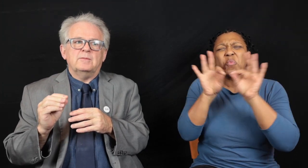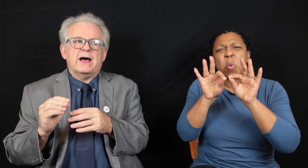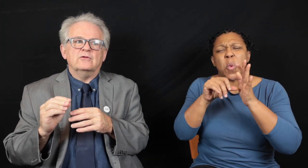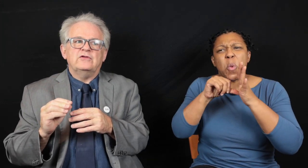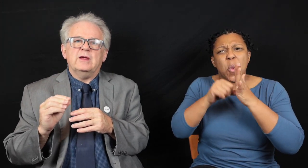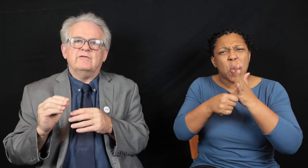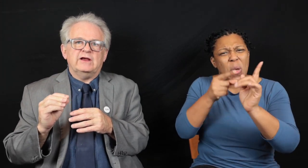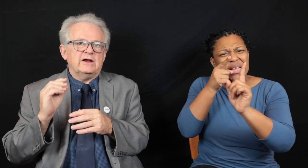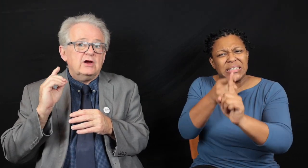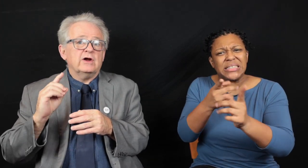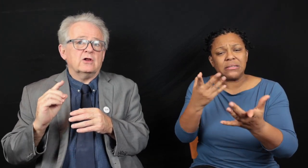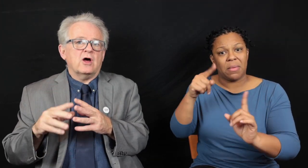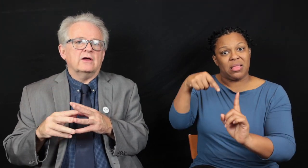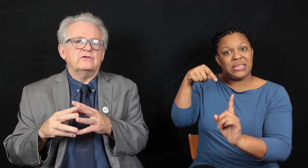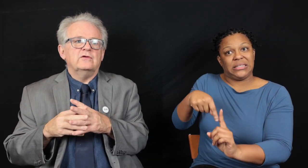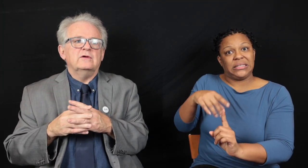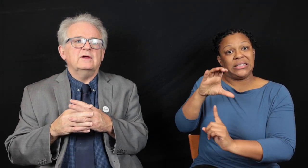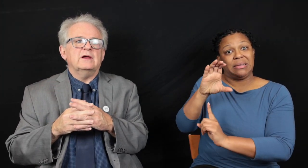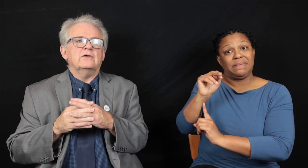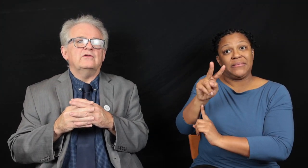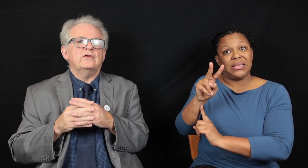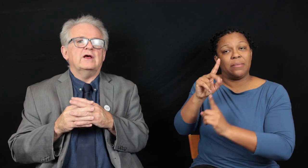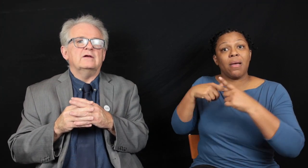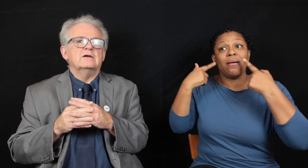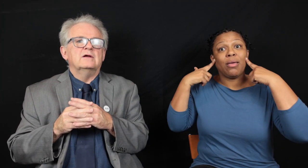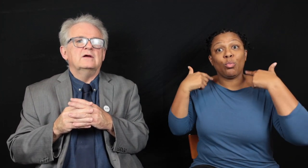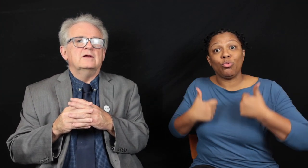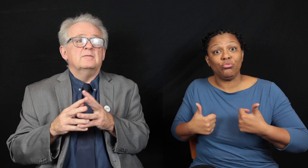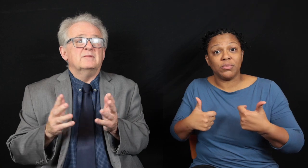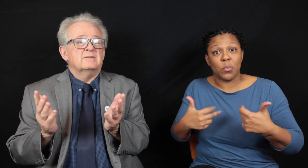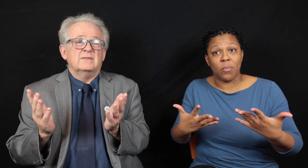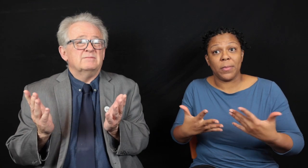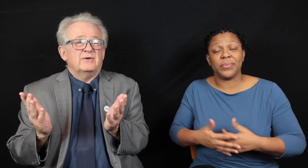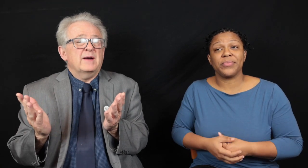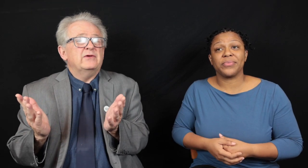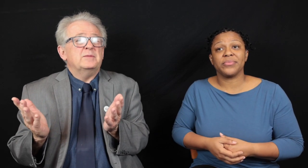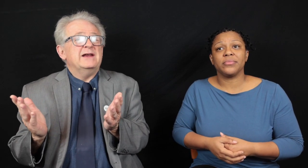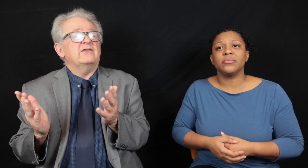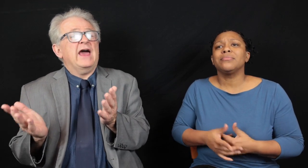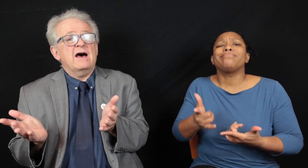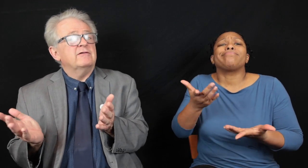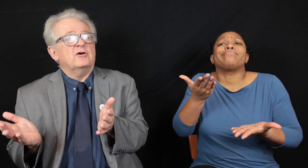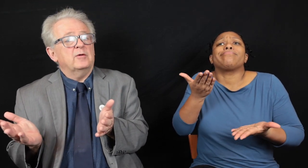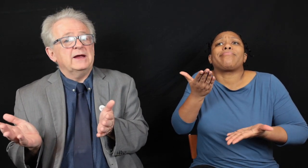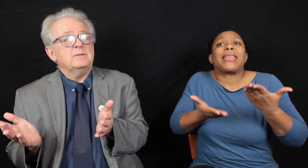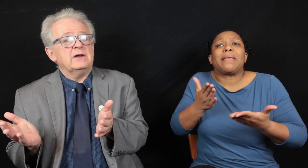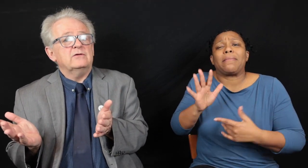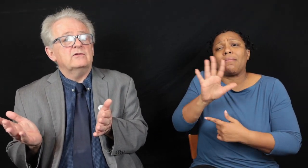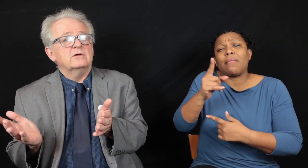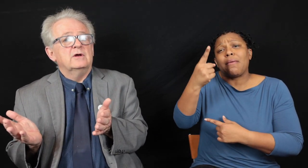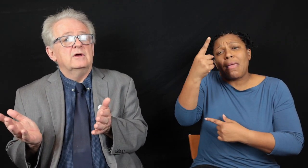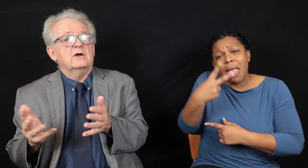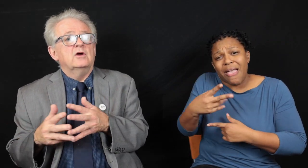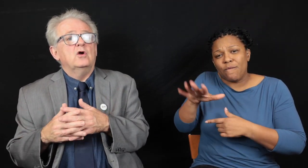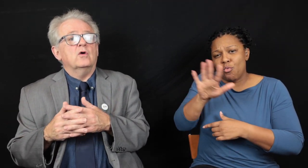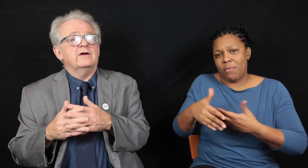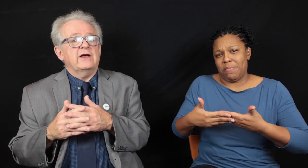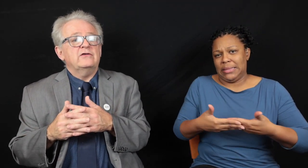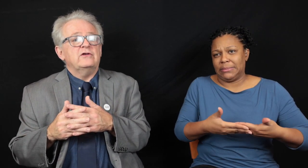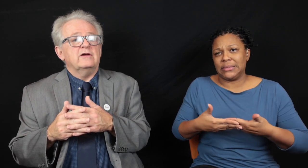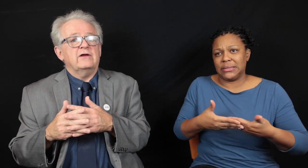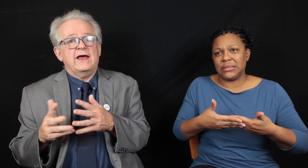about CMV and hearing loss is that, perhaps as many as half of all babies who are destined to